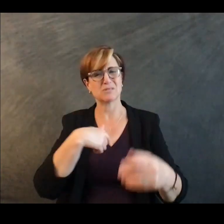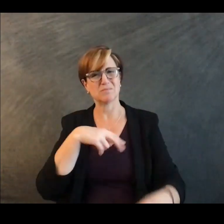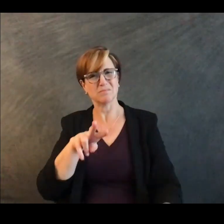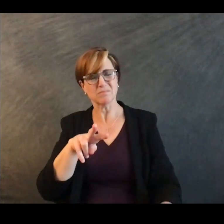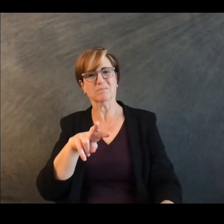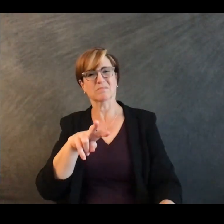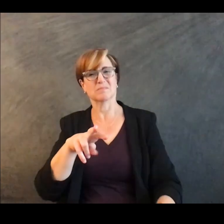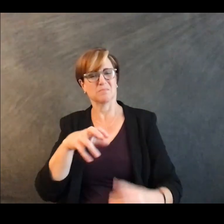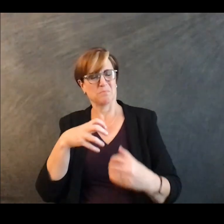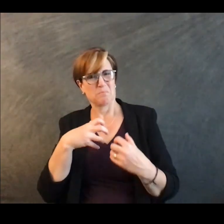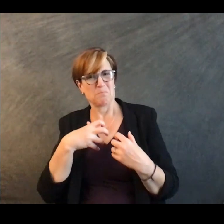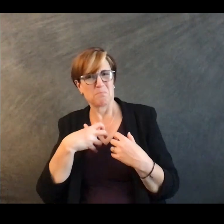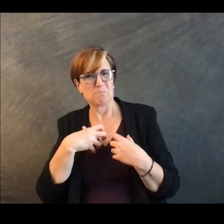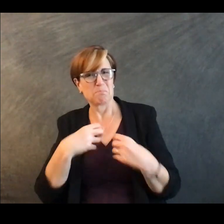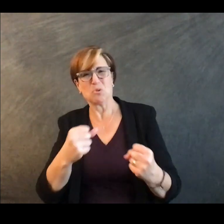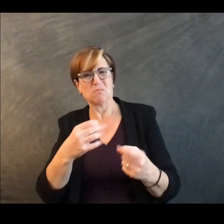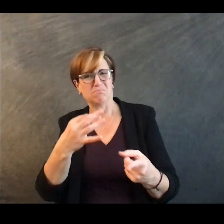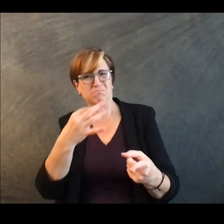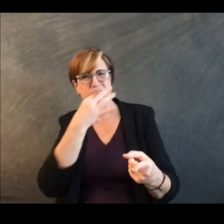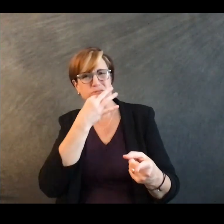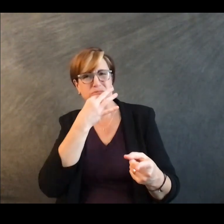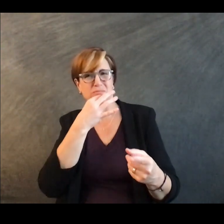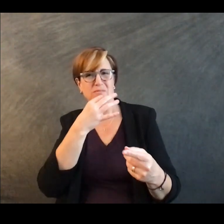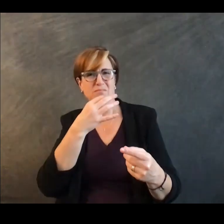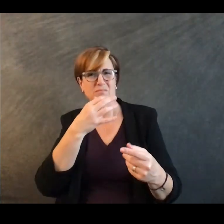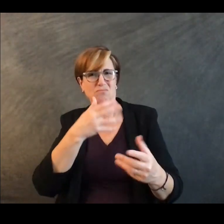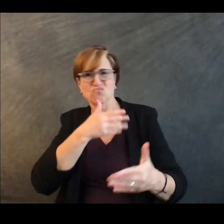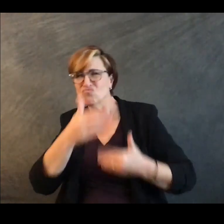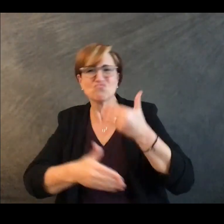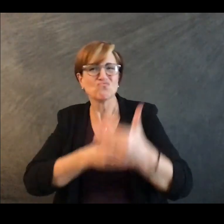incredible every citizen should take immense pride and the selfless